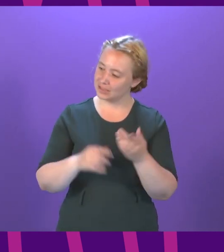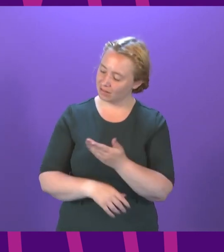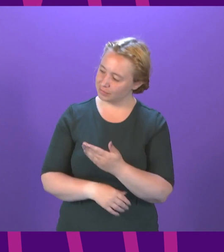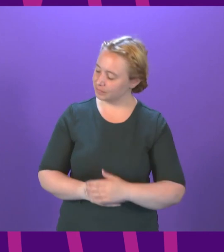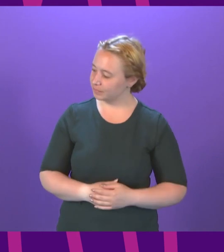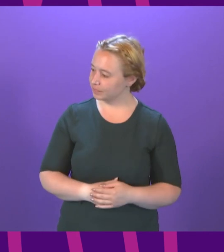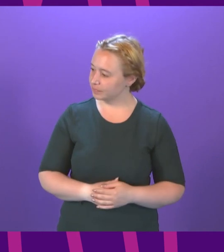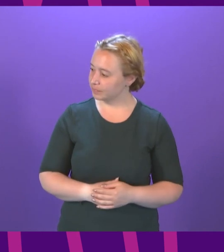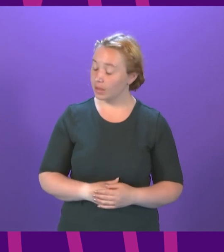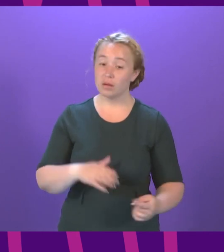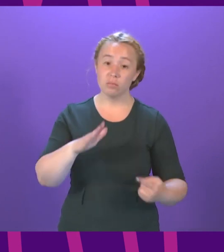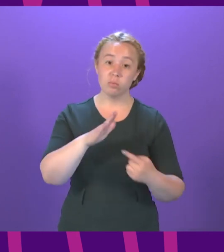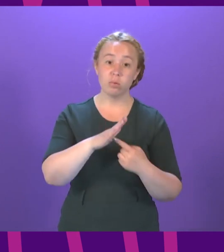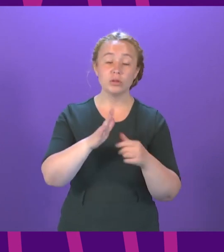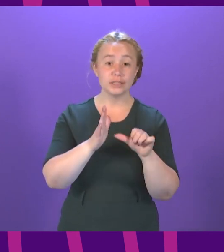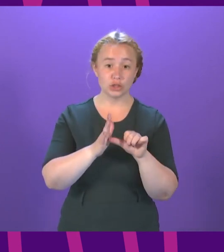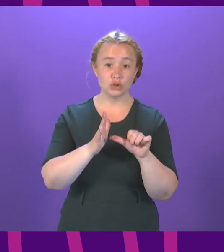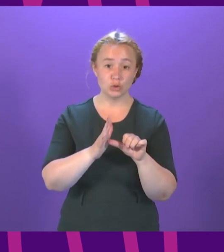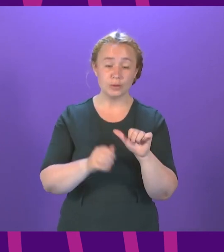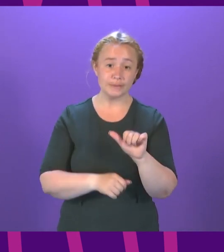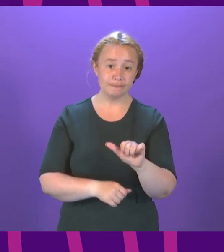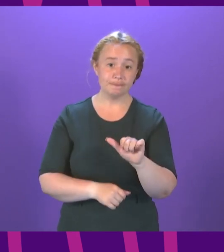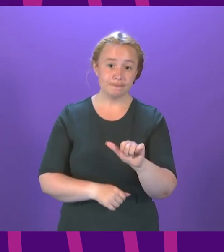That is a really important issue and I will address the detail of